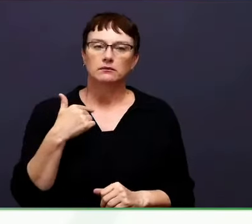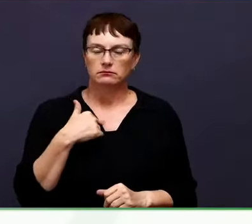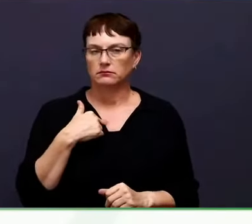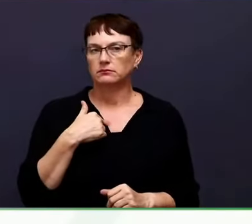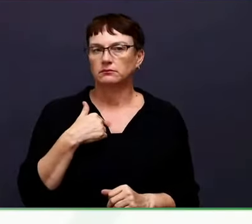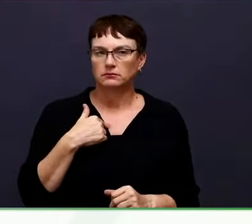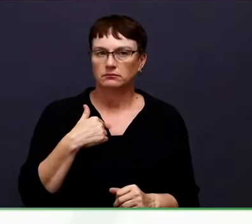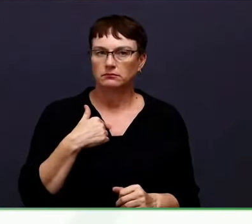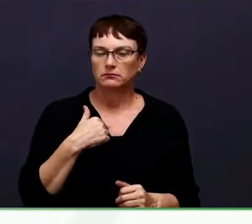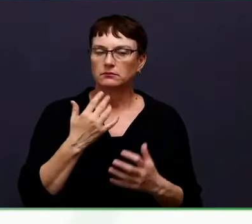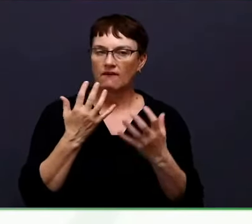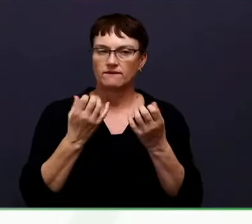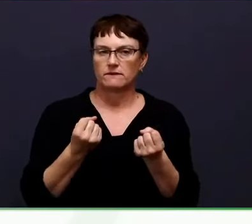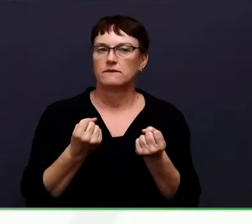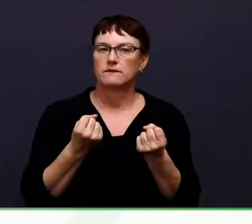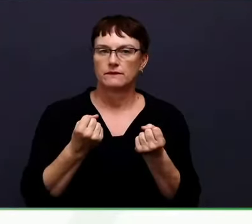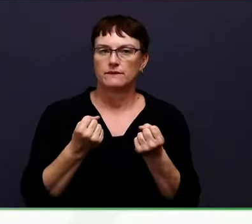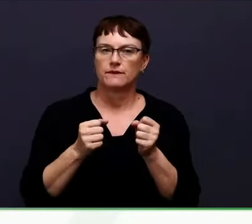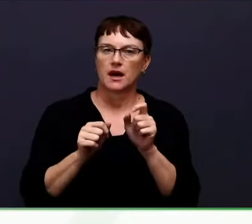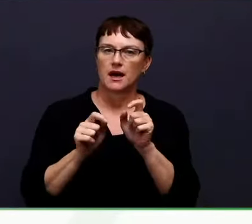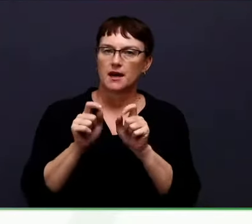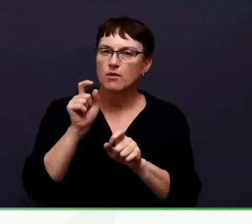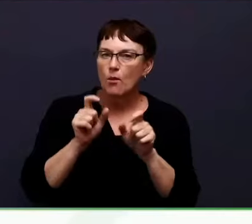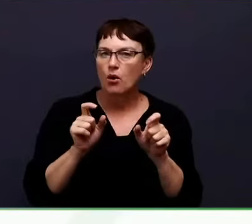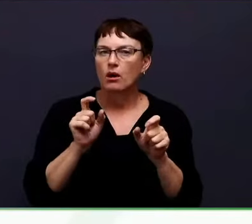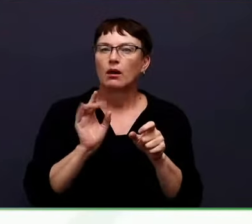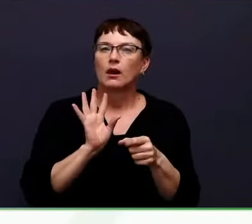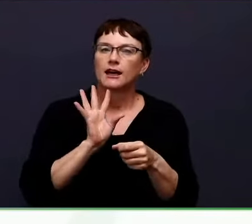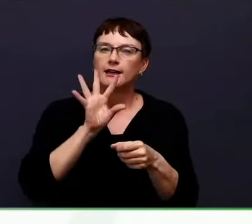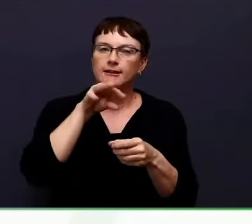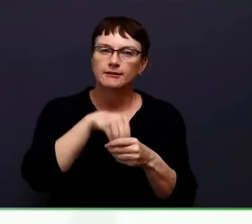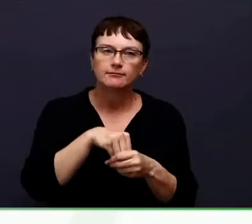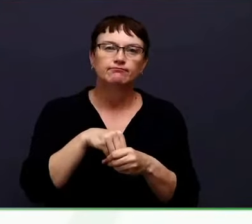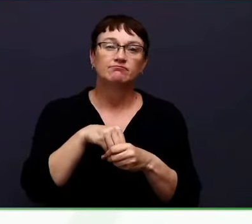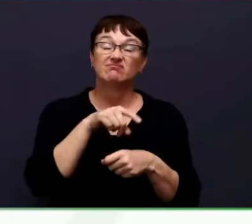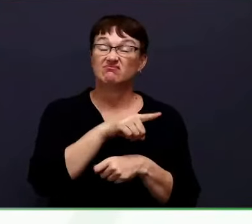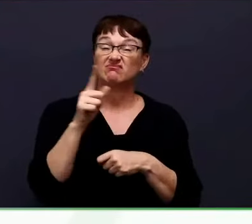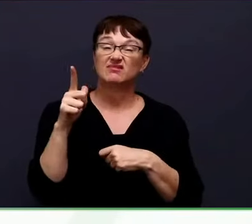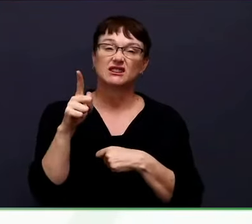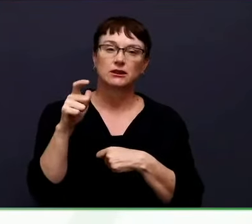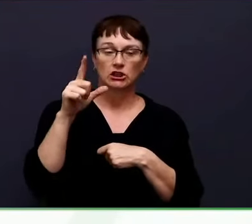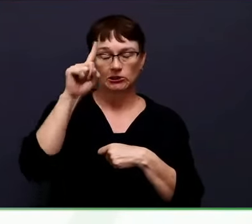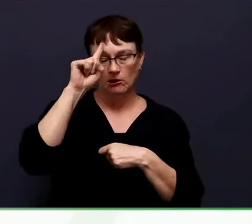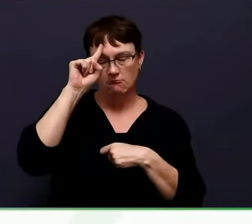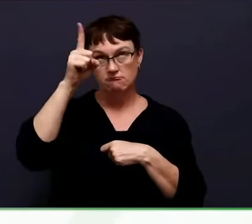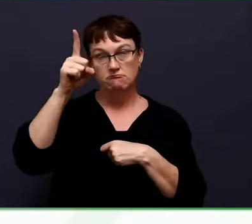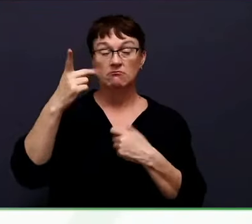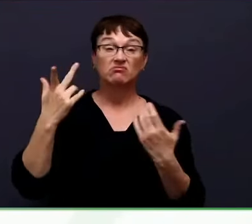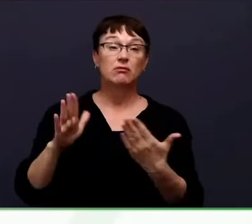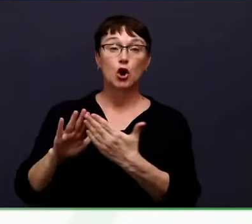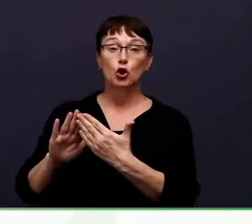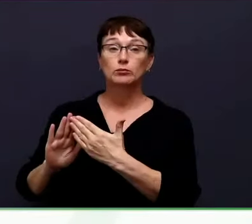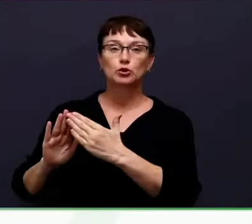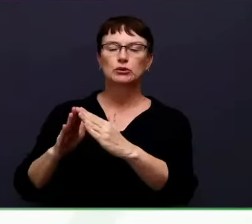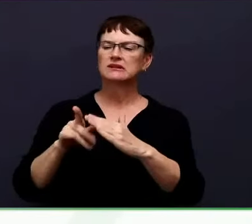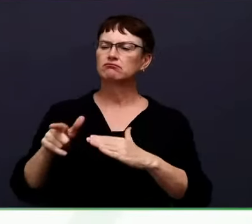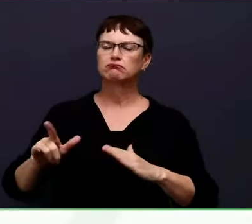Where they deal with local issues, such as their community living services, neighbourhoods, and workplaces.